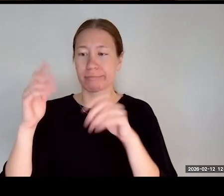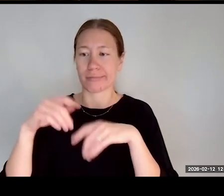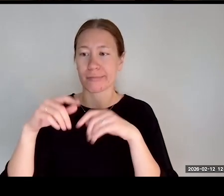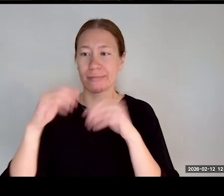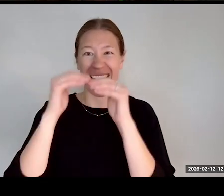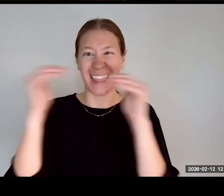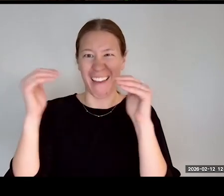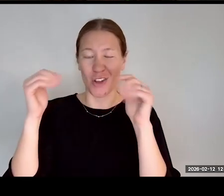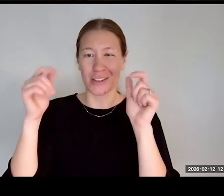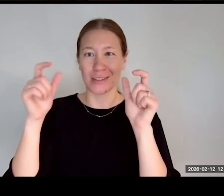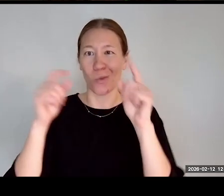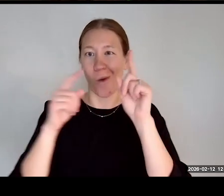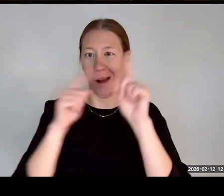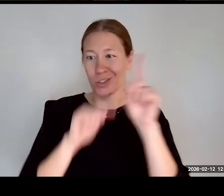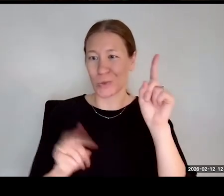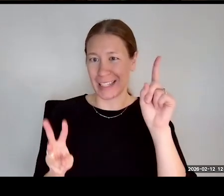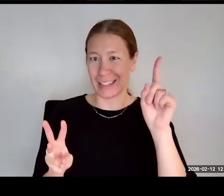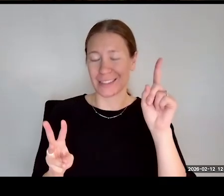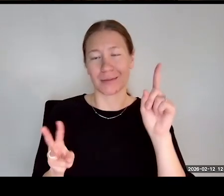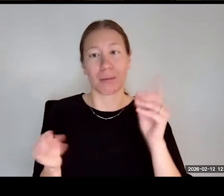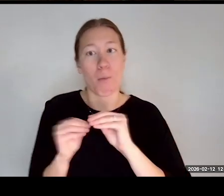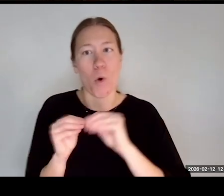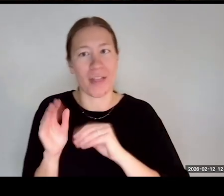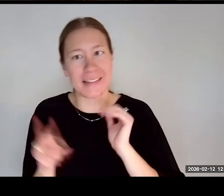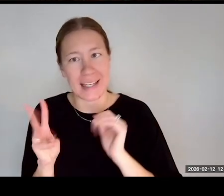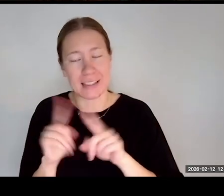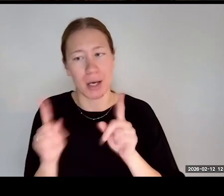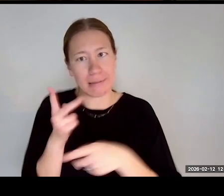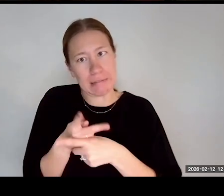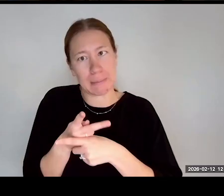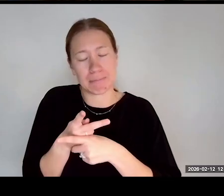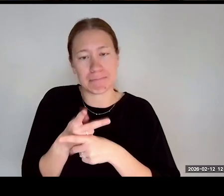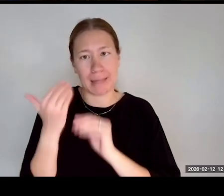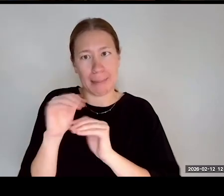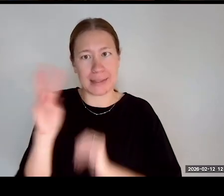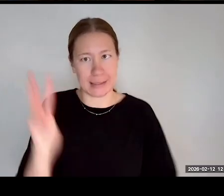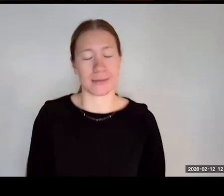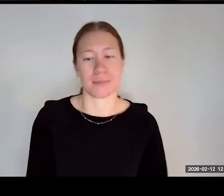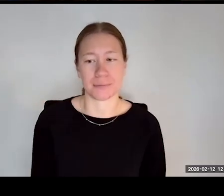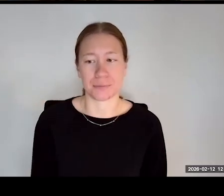but just use heading level six. Okay, now we're gonna take a look at our body text